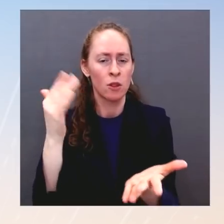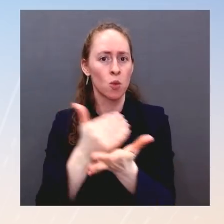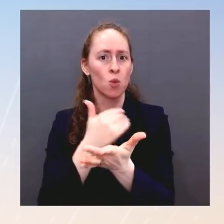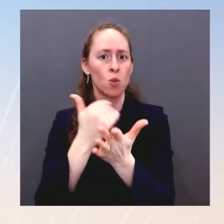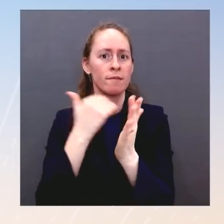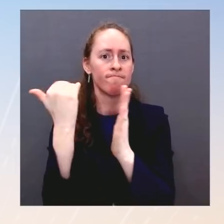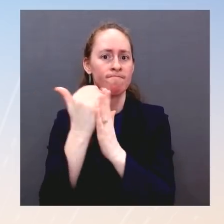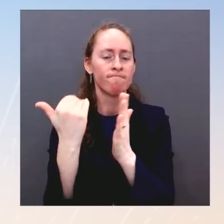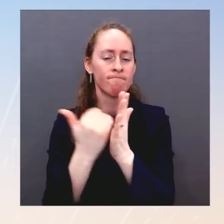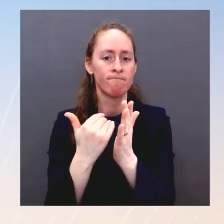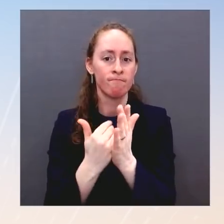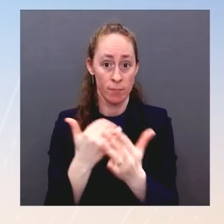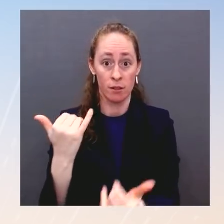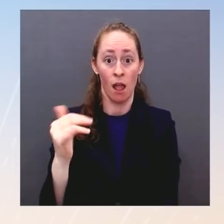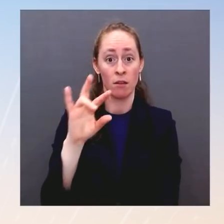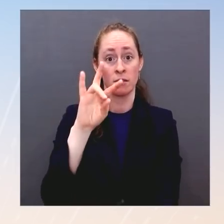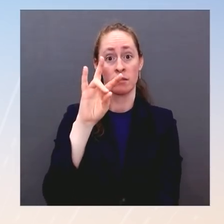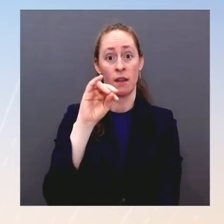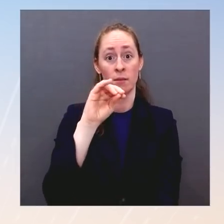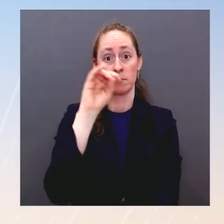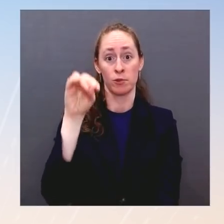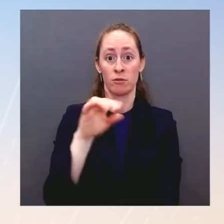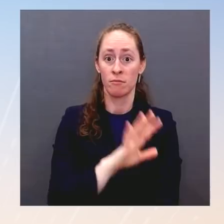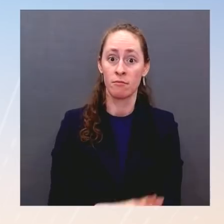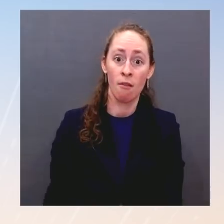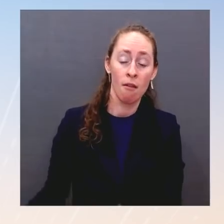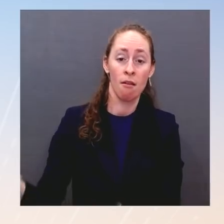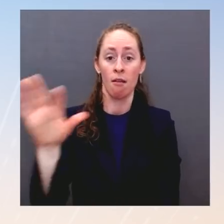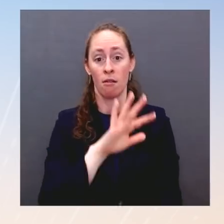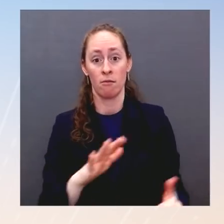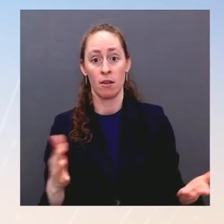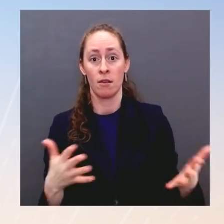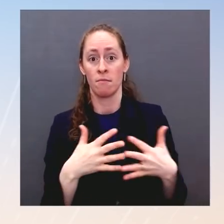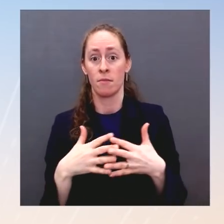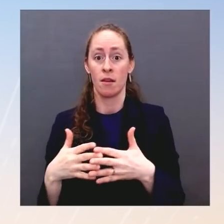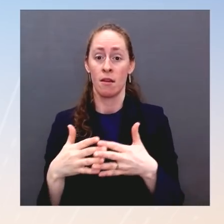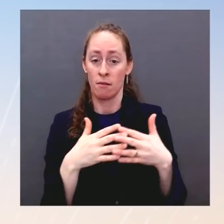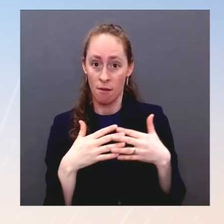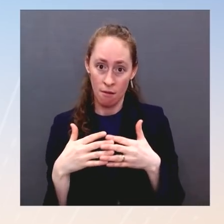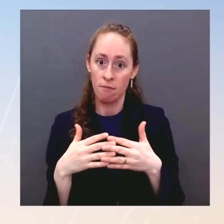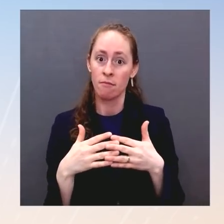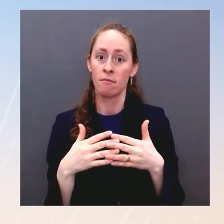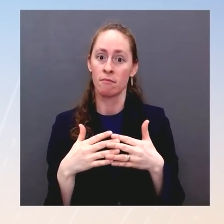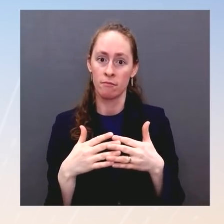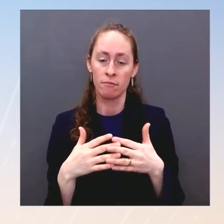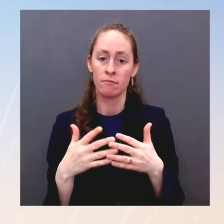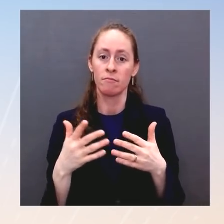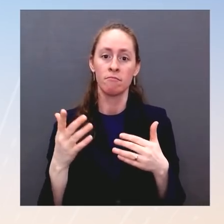live in areas where the CDC no longer recommends universal masking. Obviously, if people want to wear a mask,